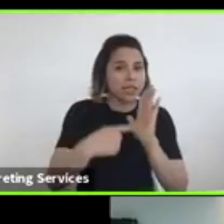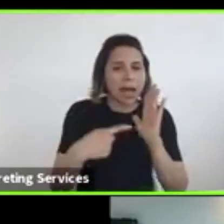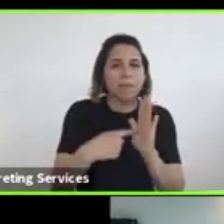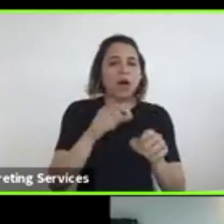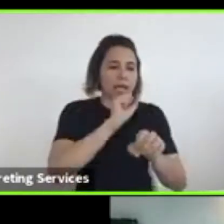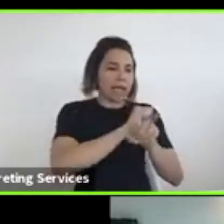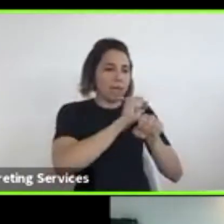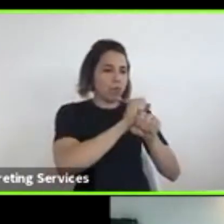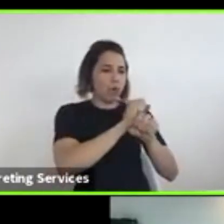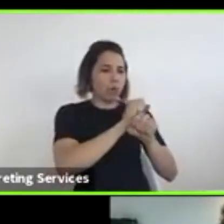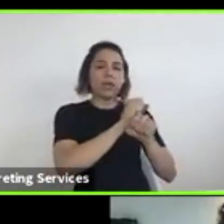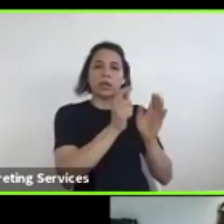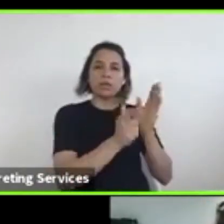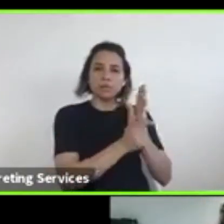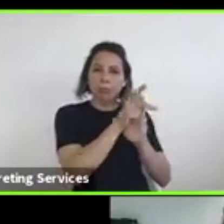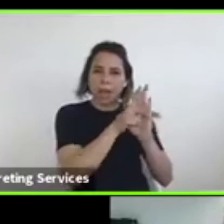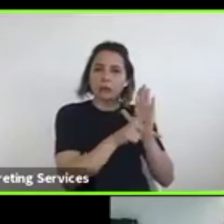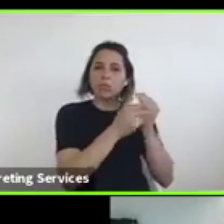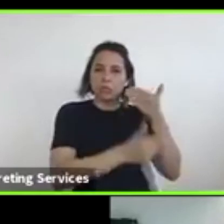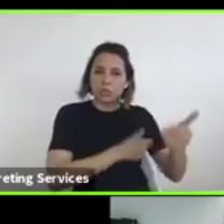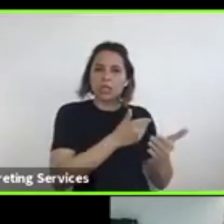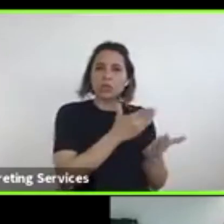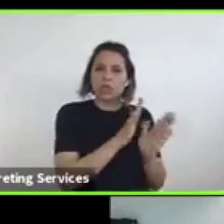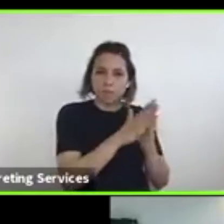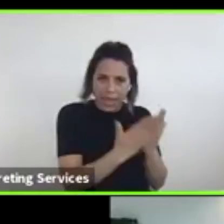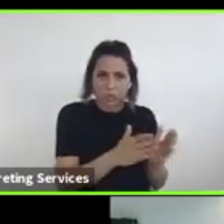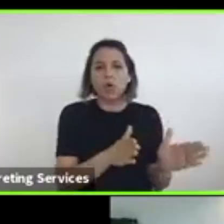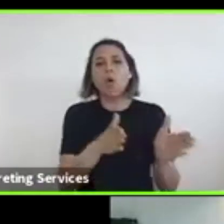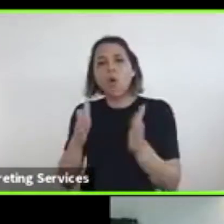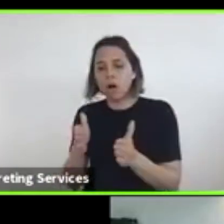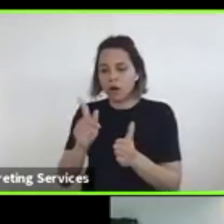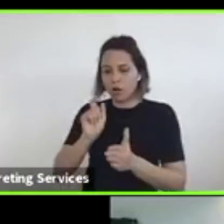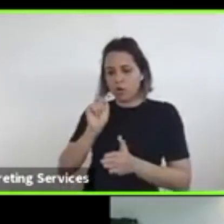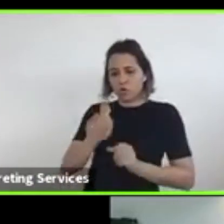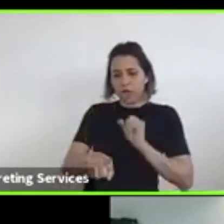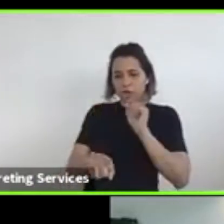A SET OF, QUESTIONS ON HOW WE CURATE AND WHY?